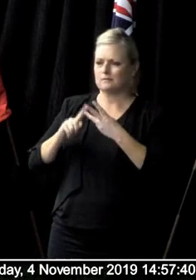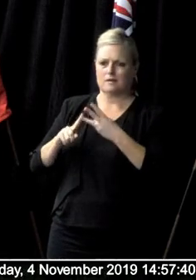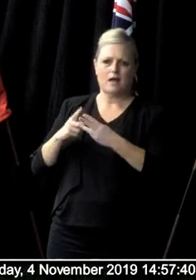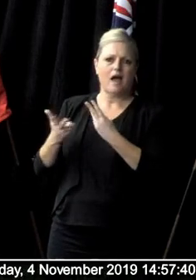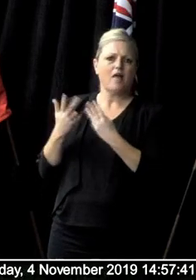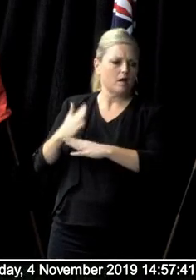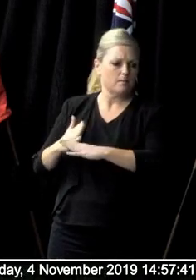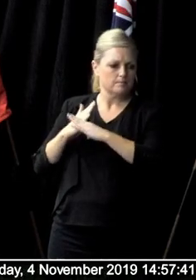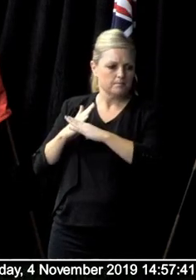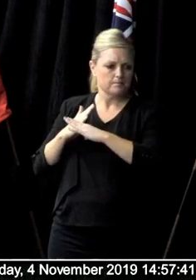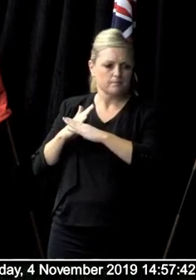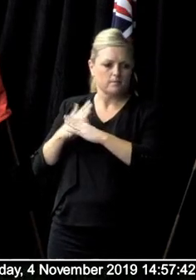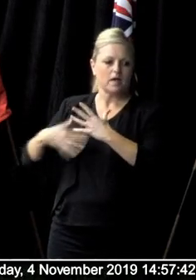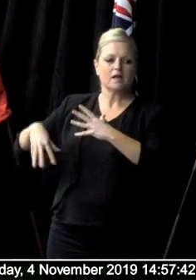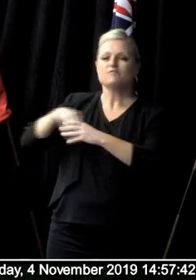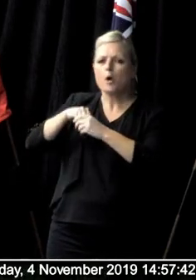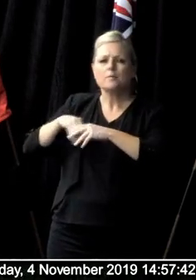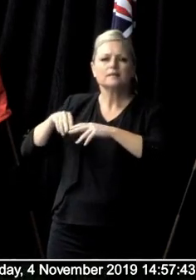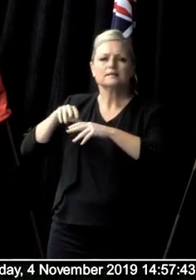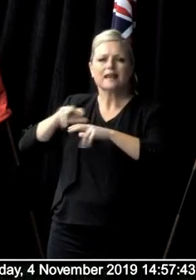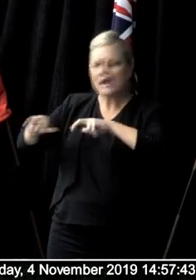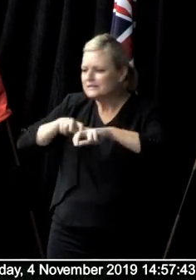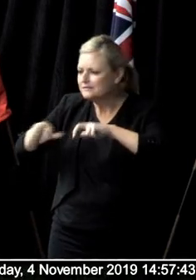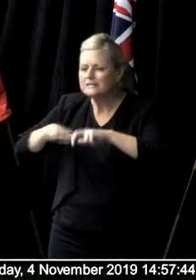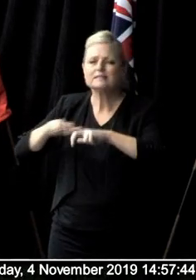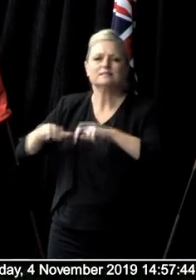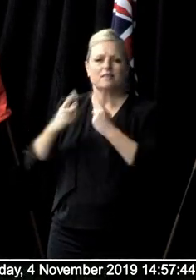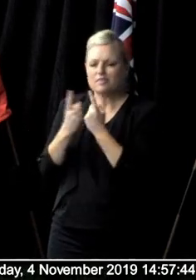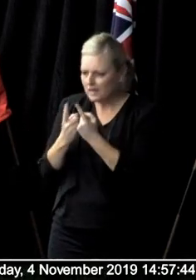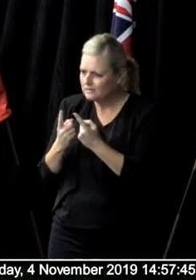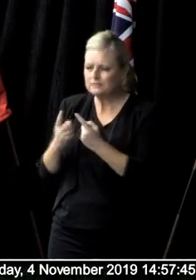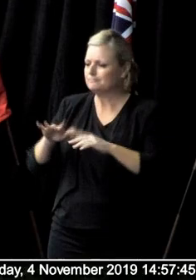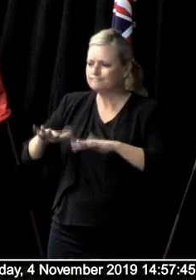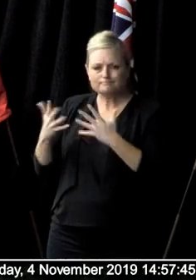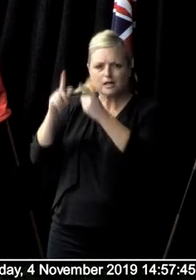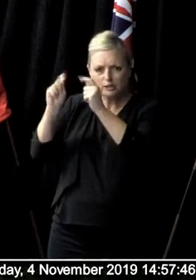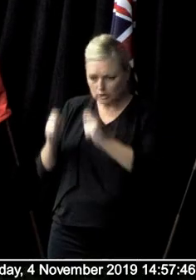That’s correct. And do common presenting issues include a lack of access to